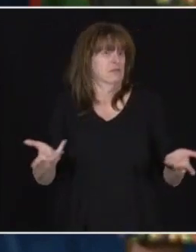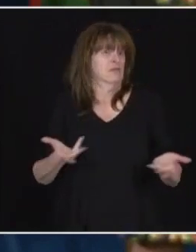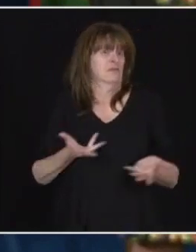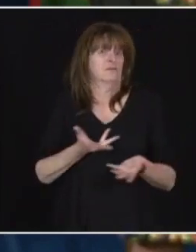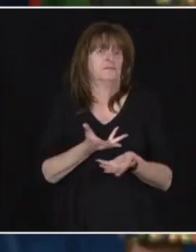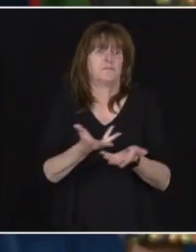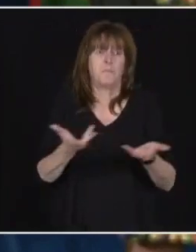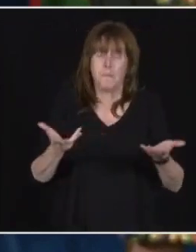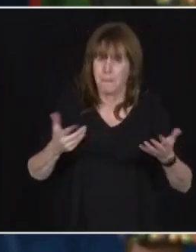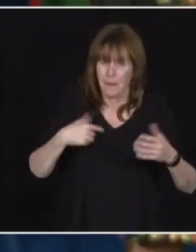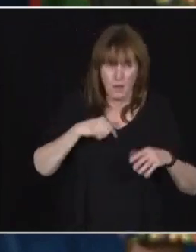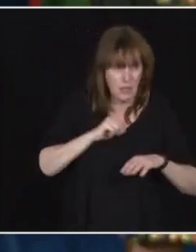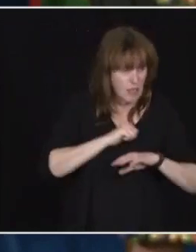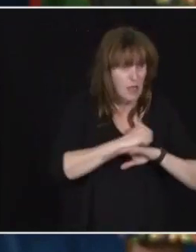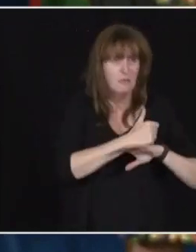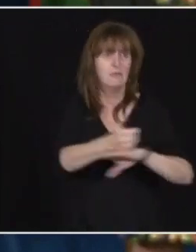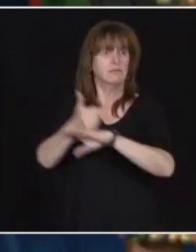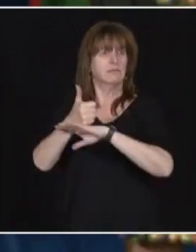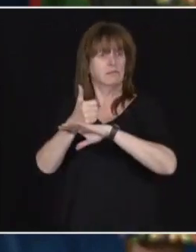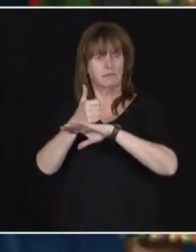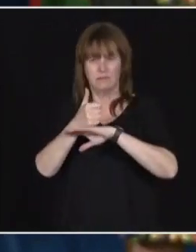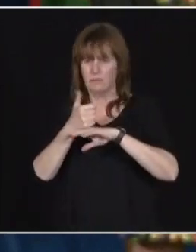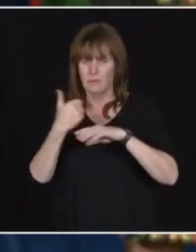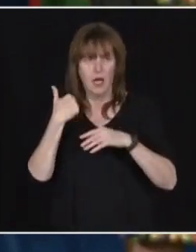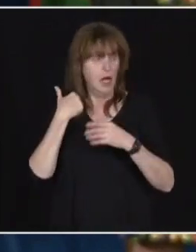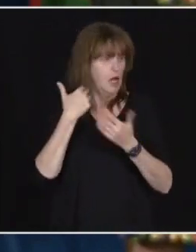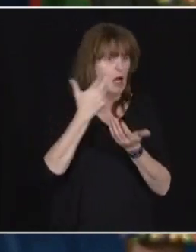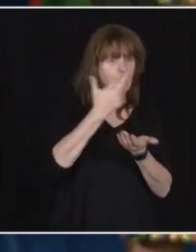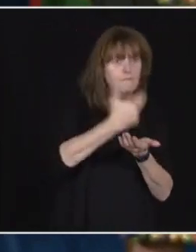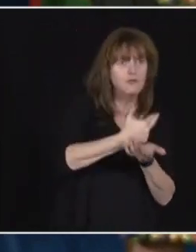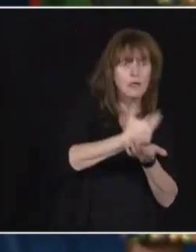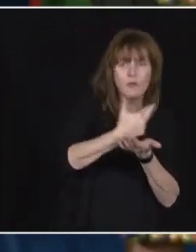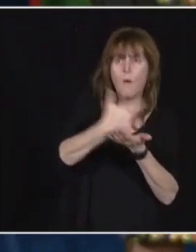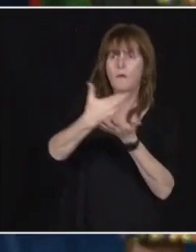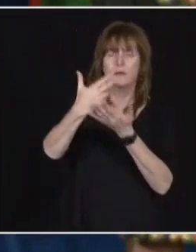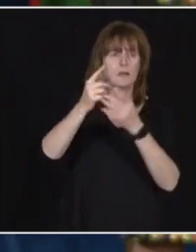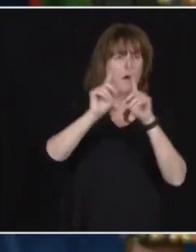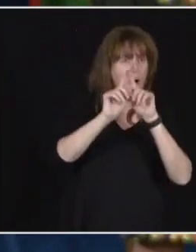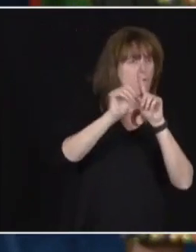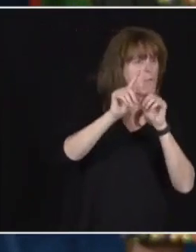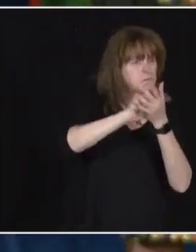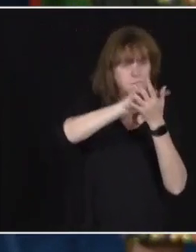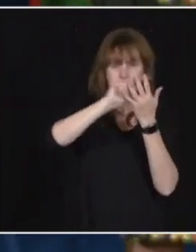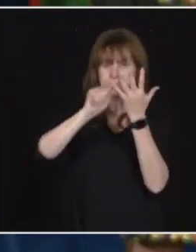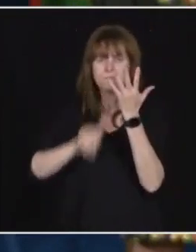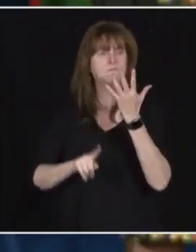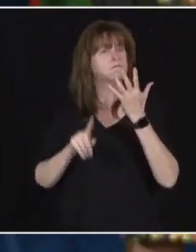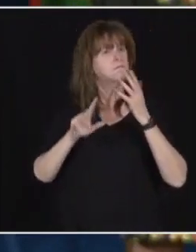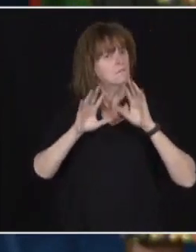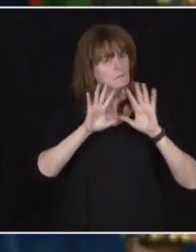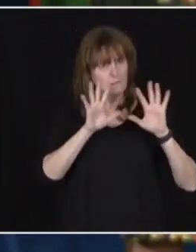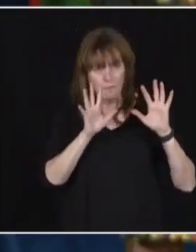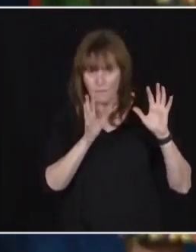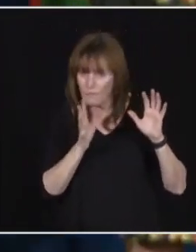Our commitment to them is absolutely clear, we will put the resources in place and of the tools and investments